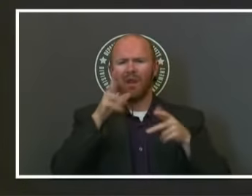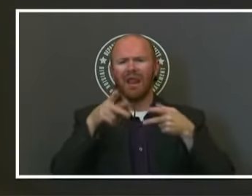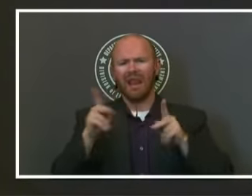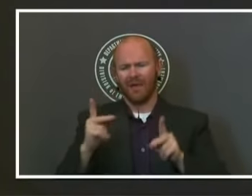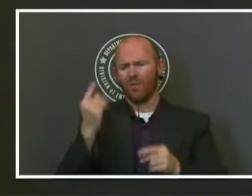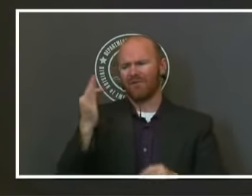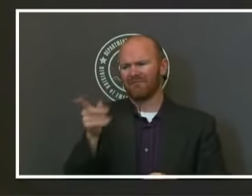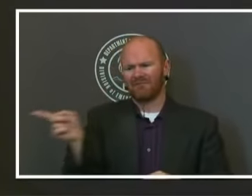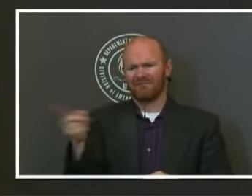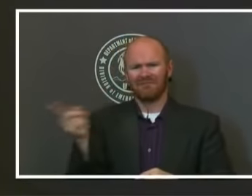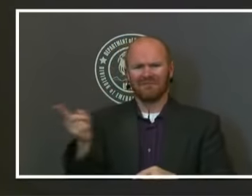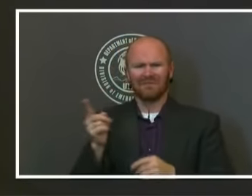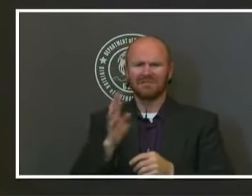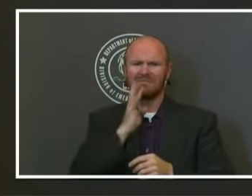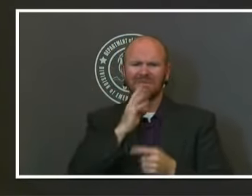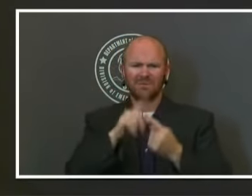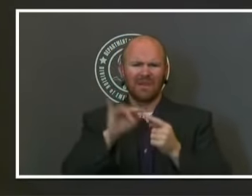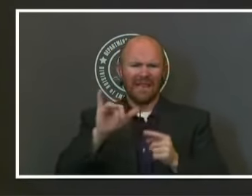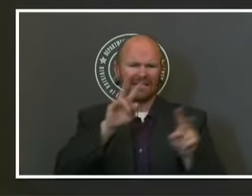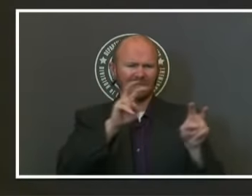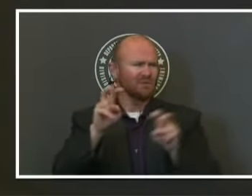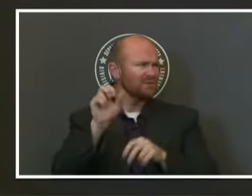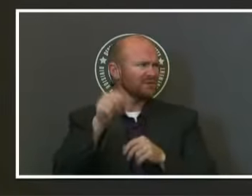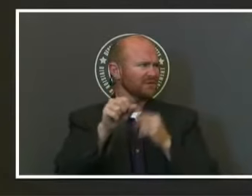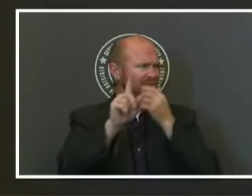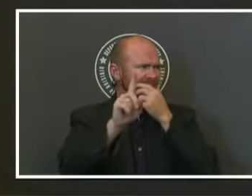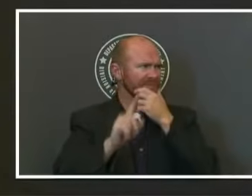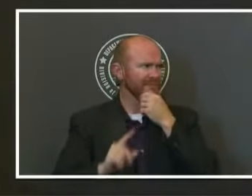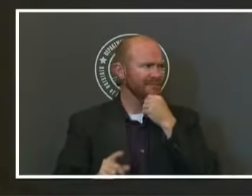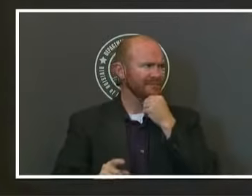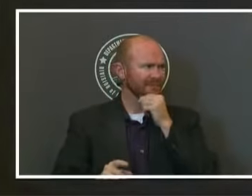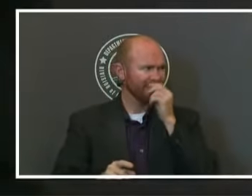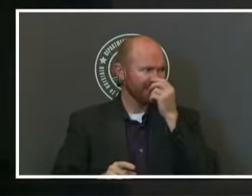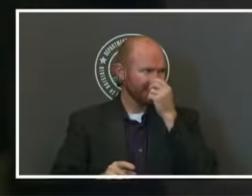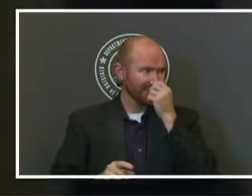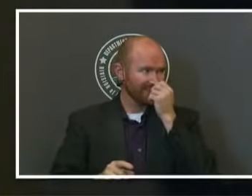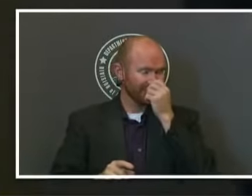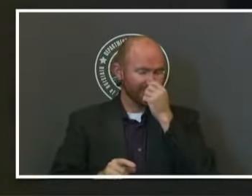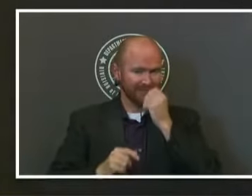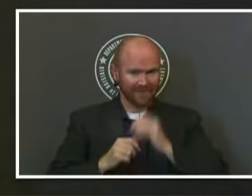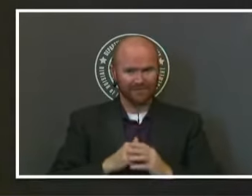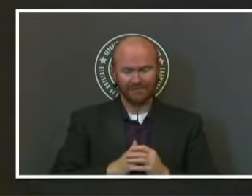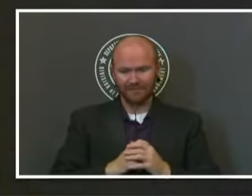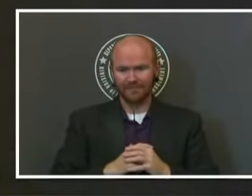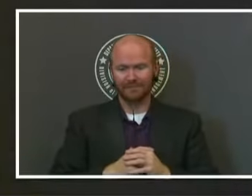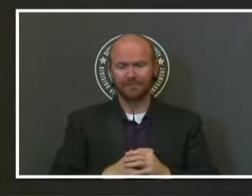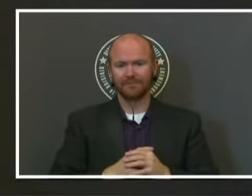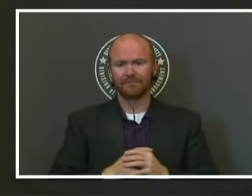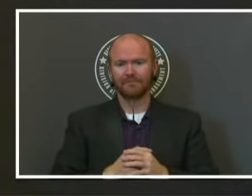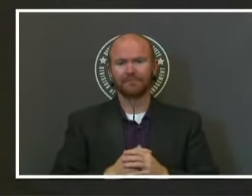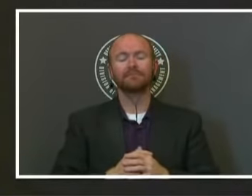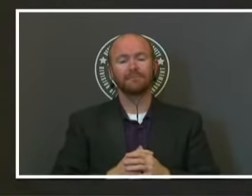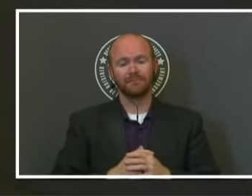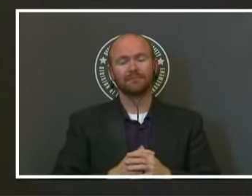what do you want to speak to